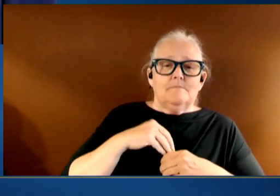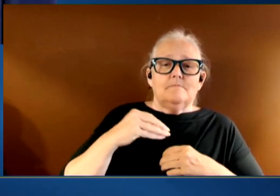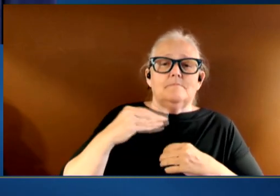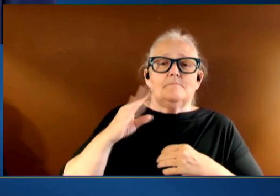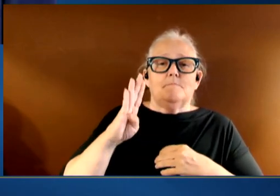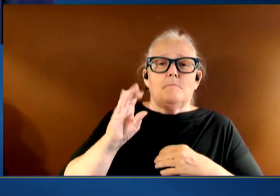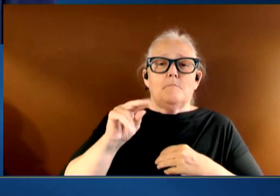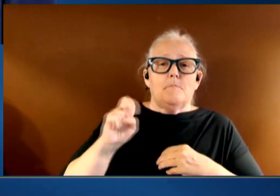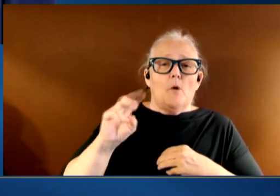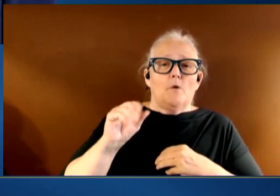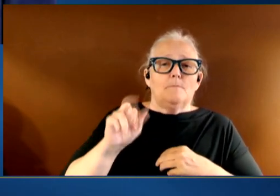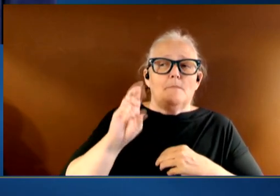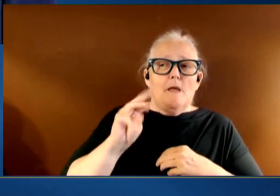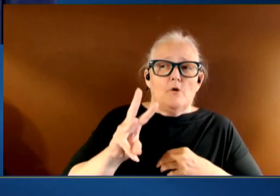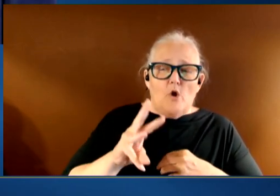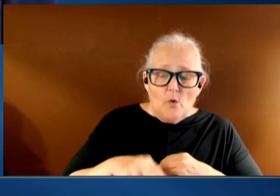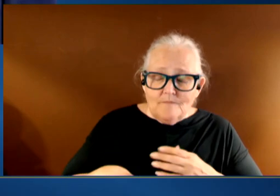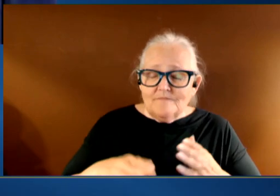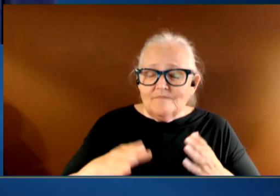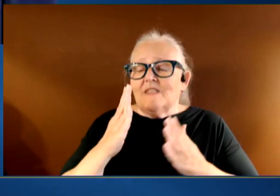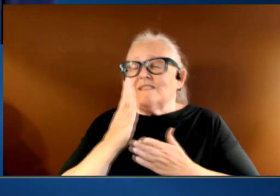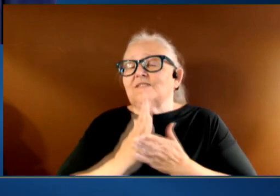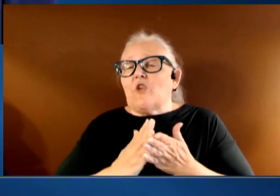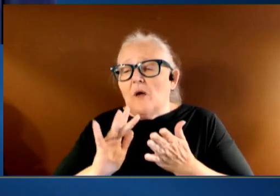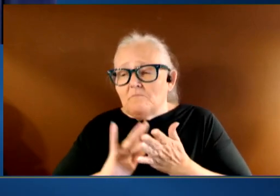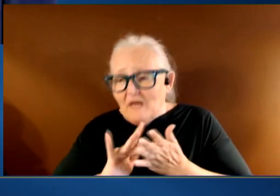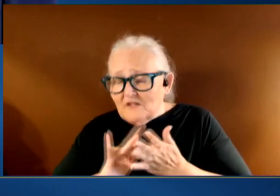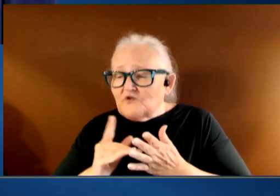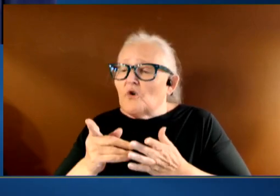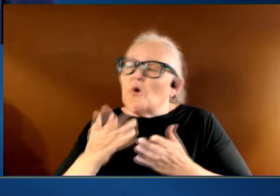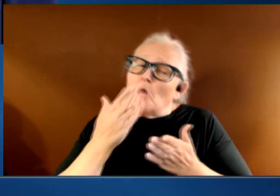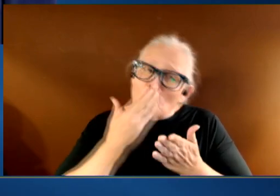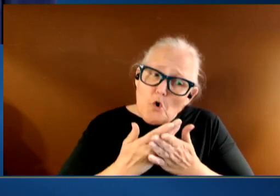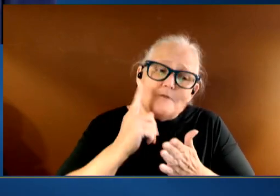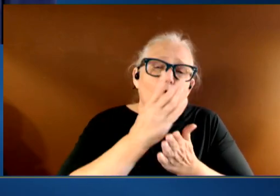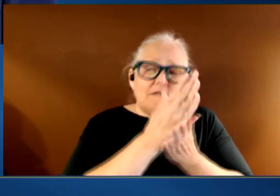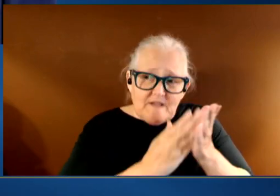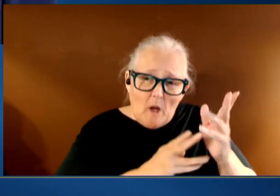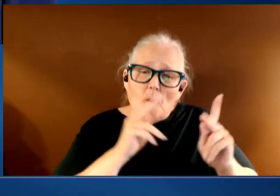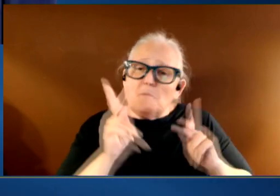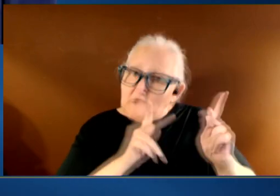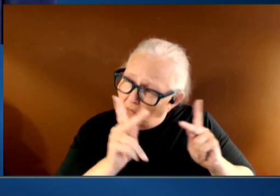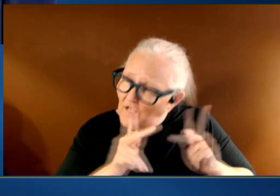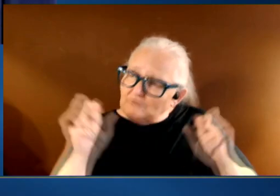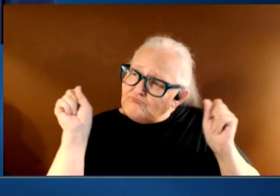and that is great for a lot of our warriors as a viable option for our warriors,